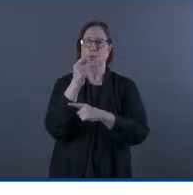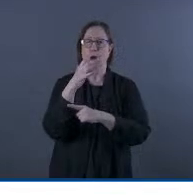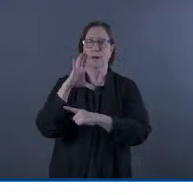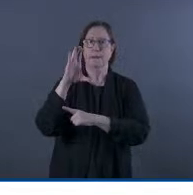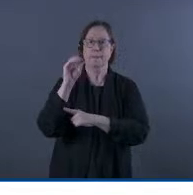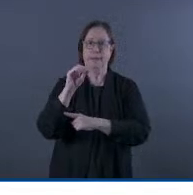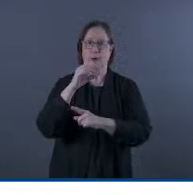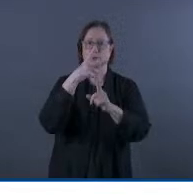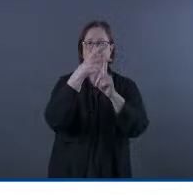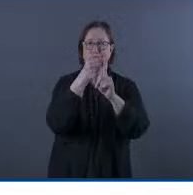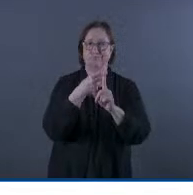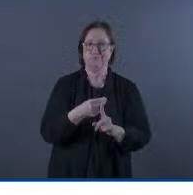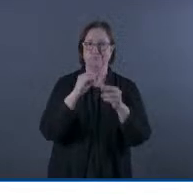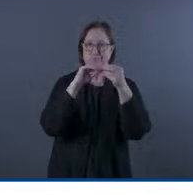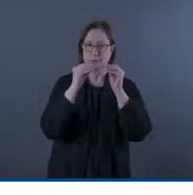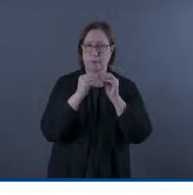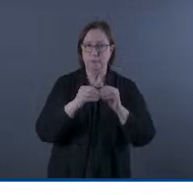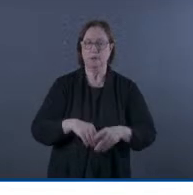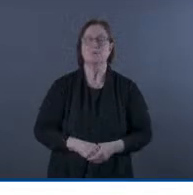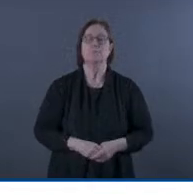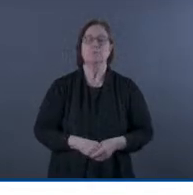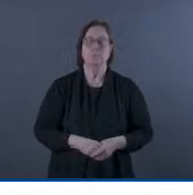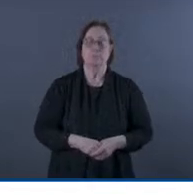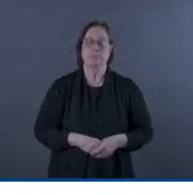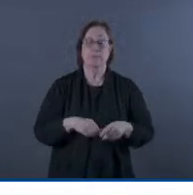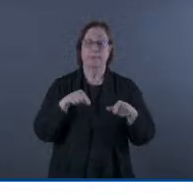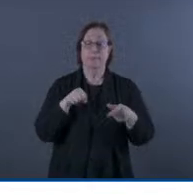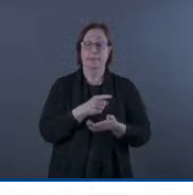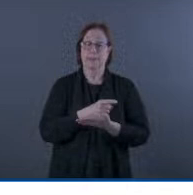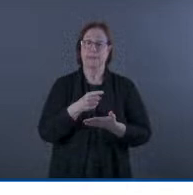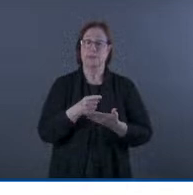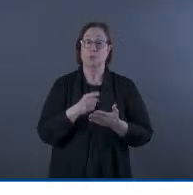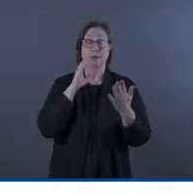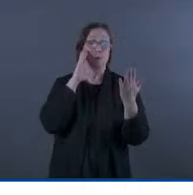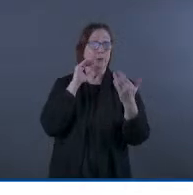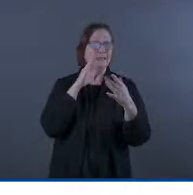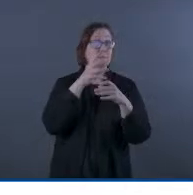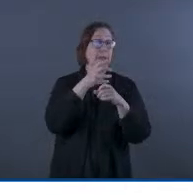This week, we anticipate receiving 5,710 doses